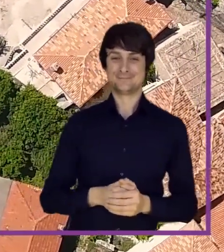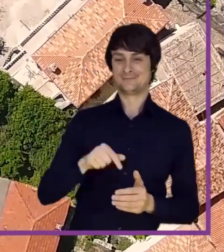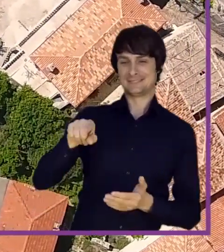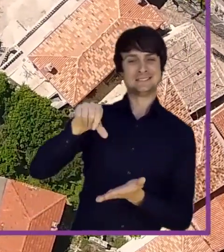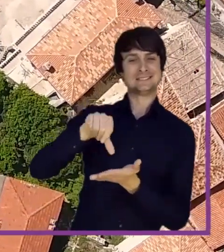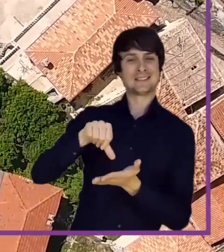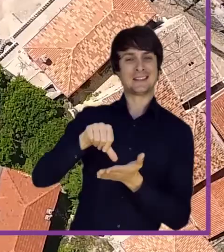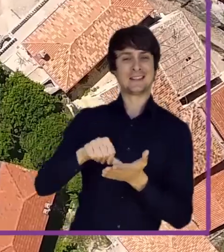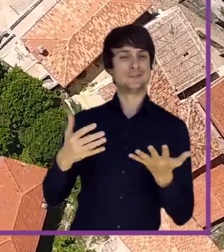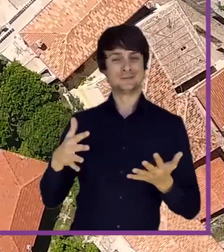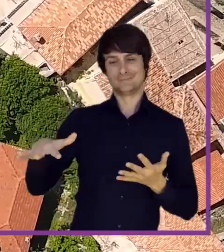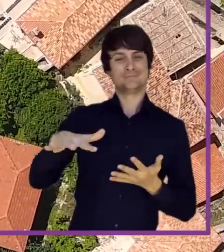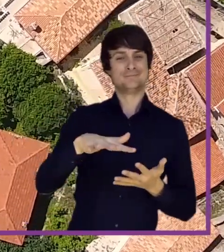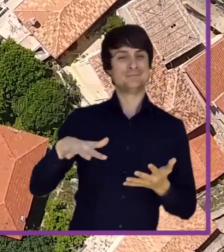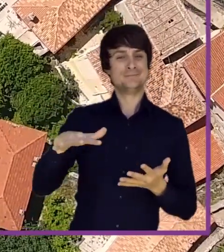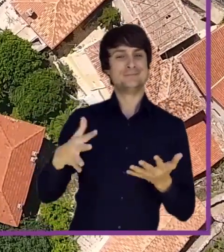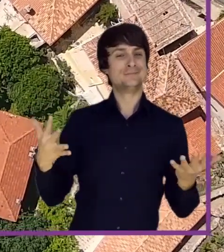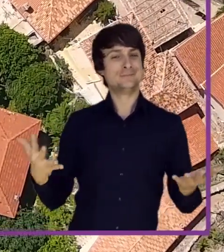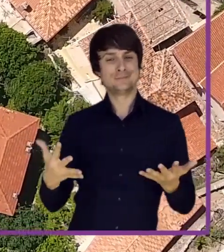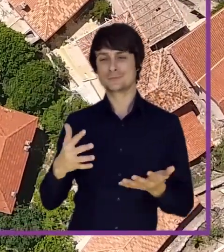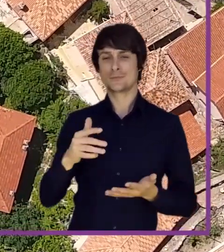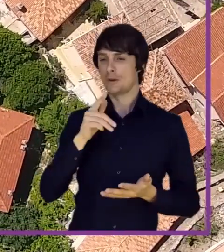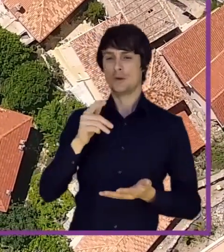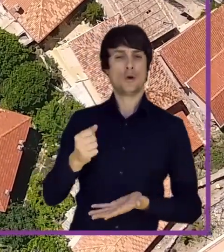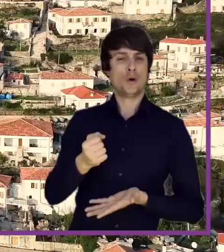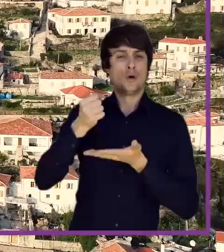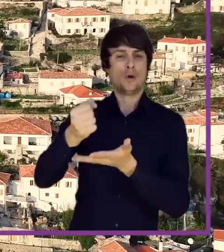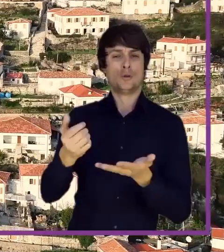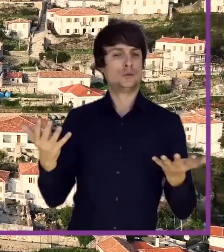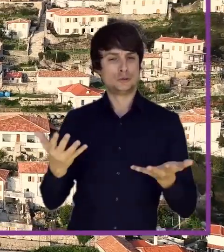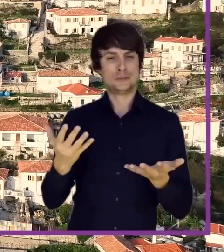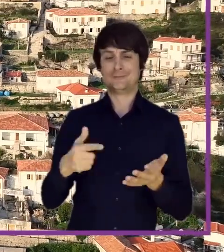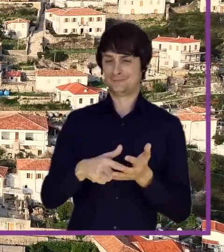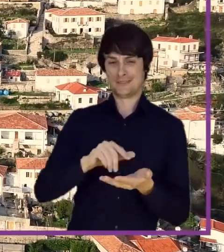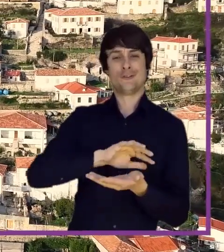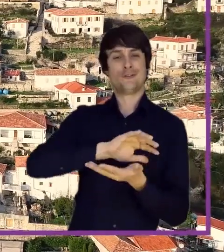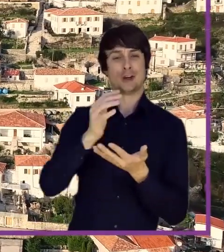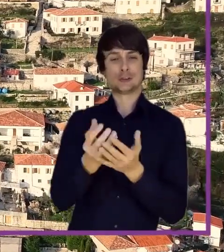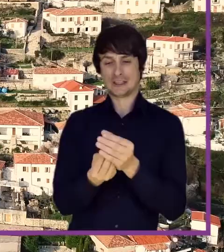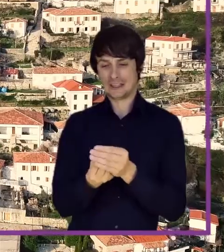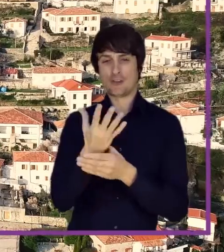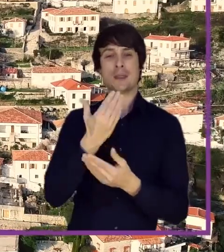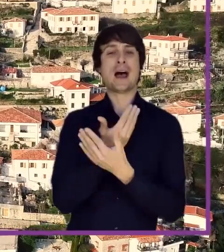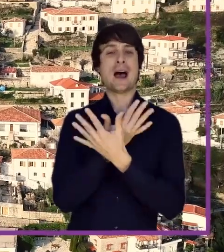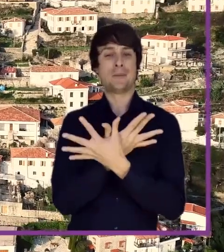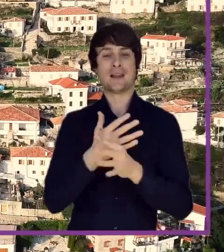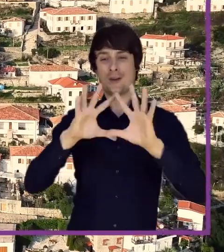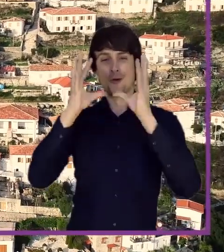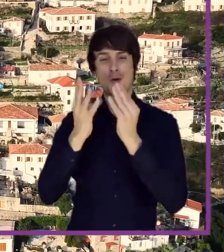the Albanian Development Fund and Vuno has already adopted a new and livelier appearance as a touristic village.